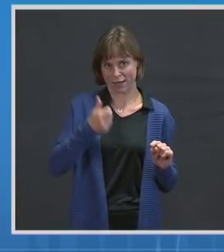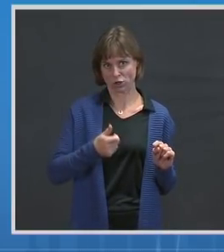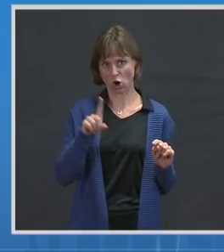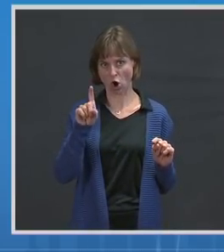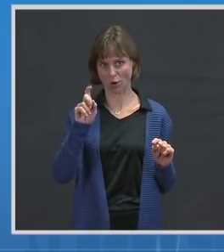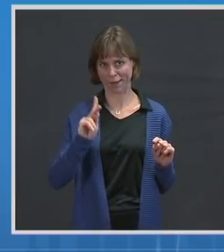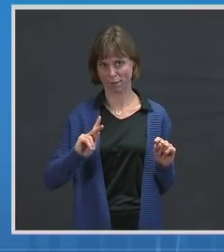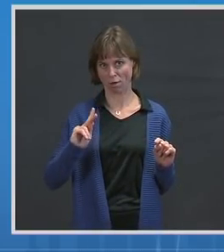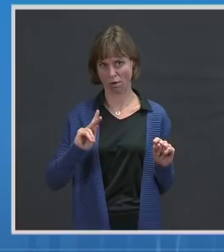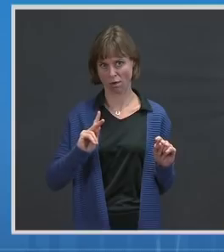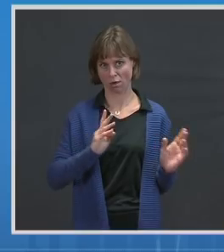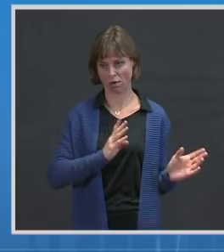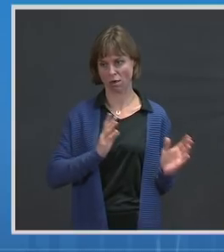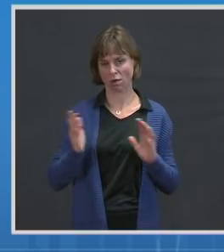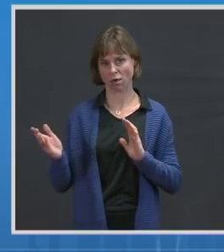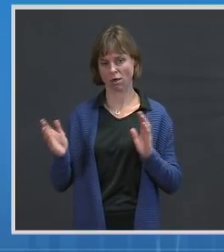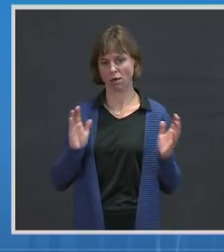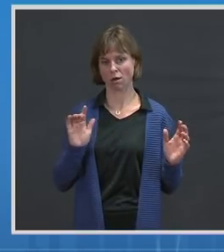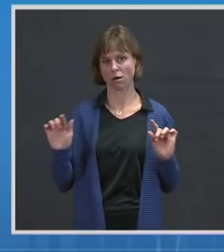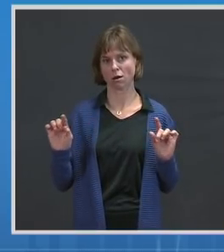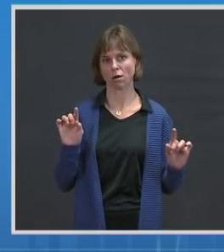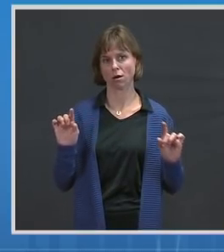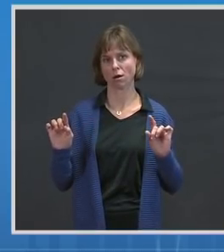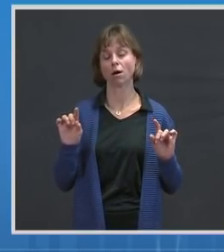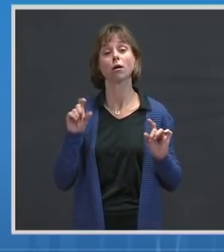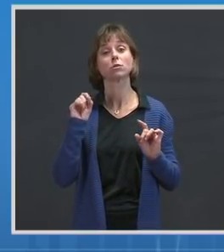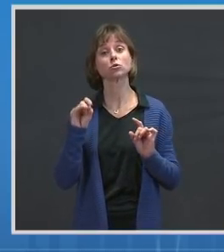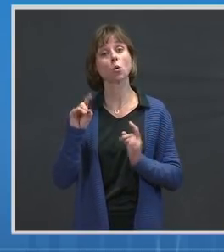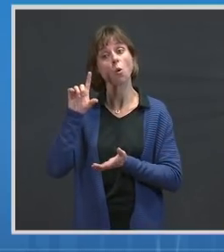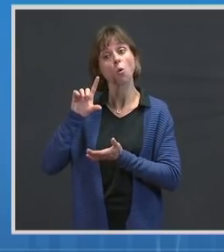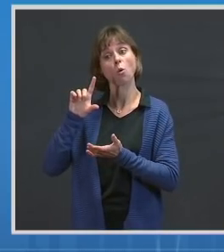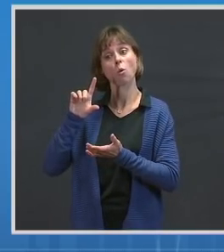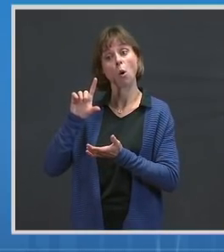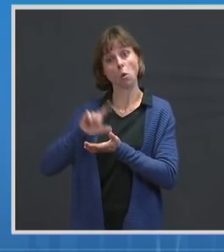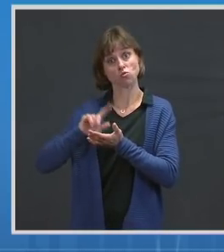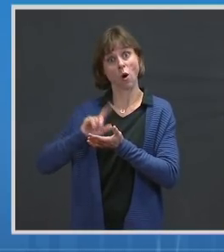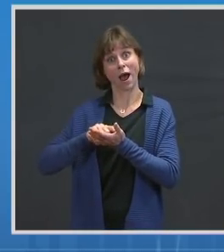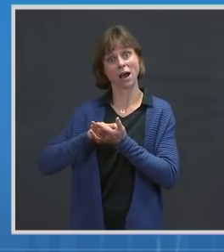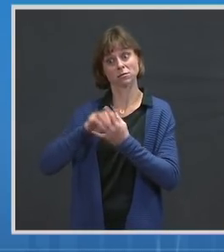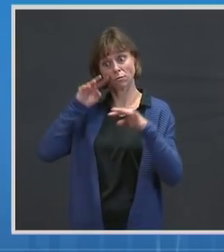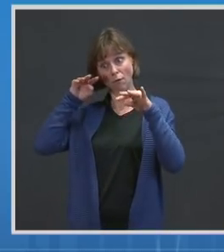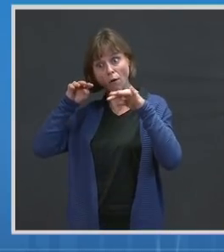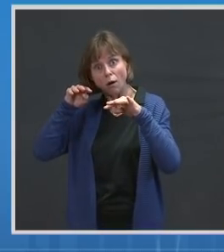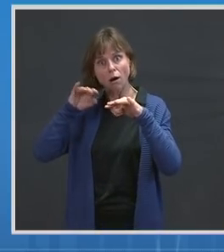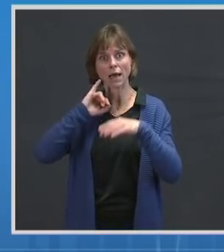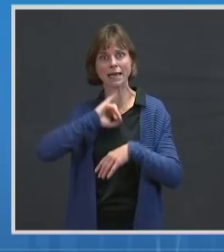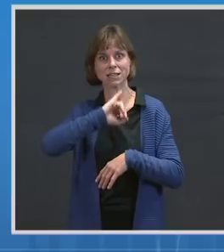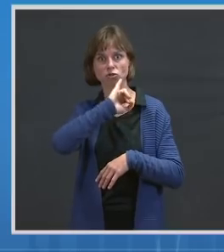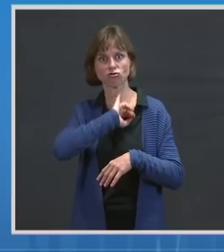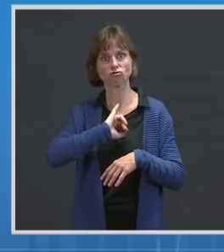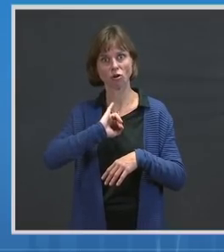So we have been hearing and seeing in the press that Israel has a remarkable diminution in cases